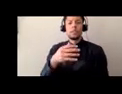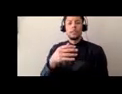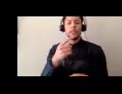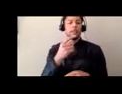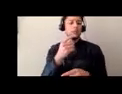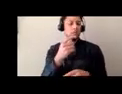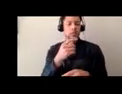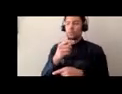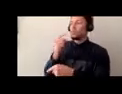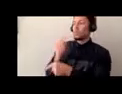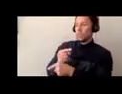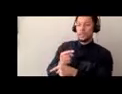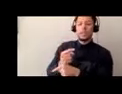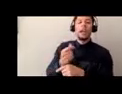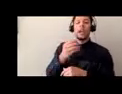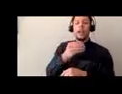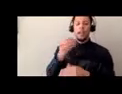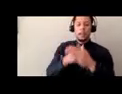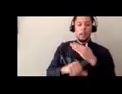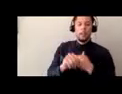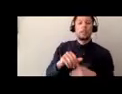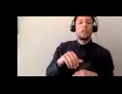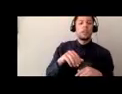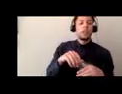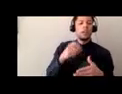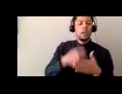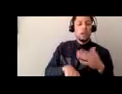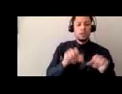And that is a Butte County wide effort. Sharon Brisolara: And then chat.